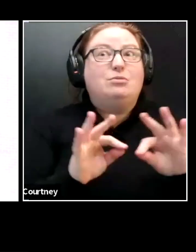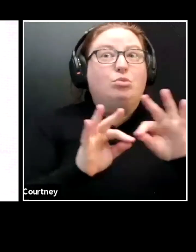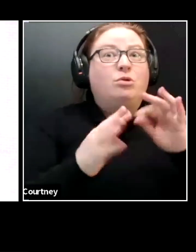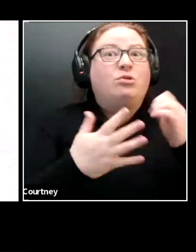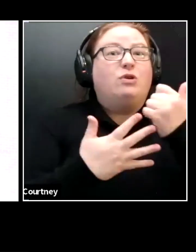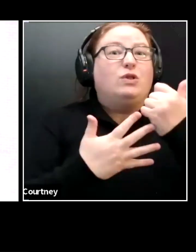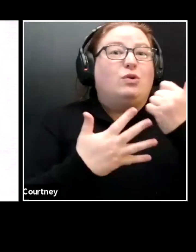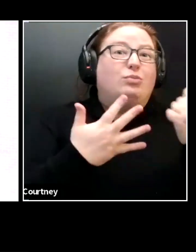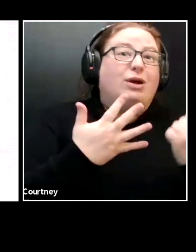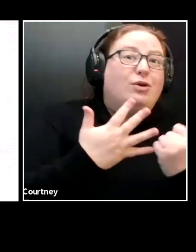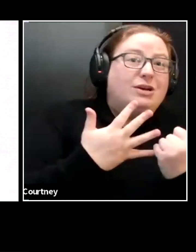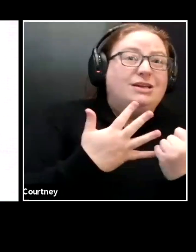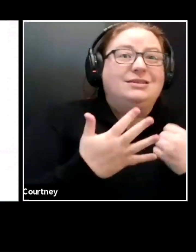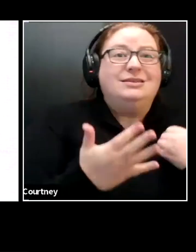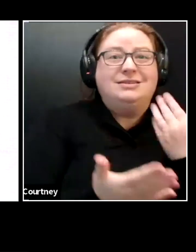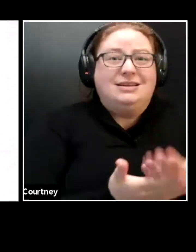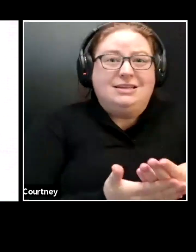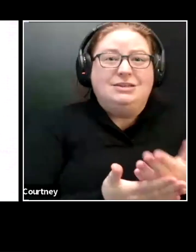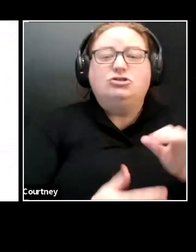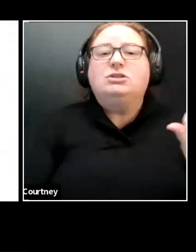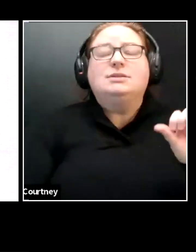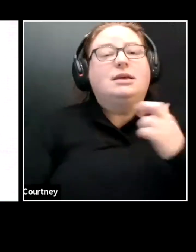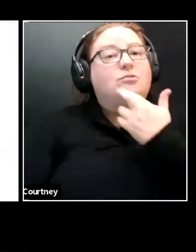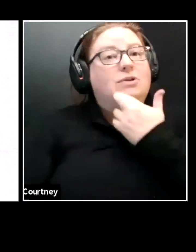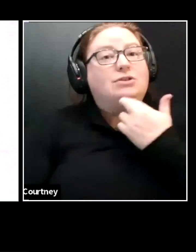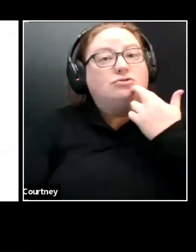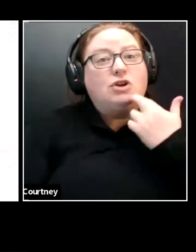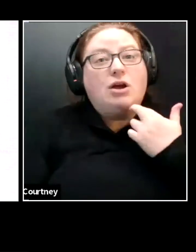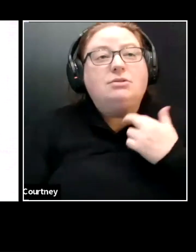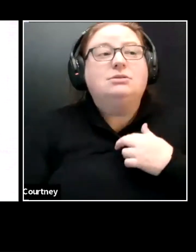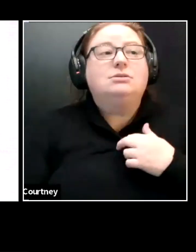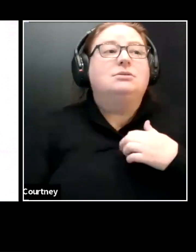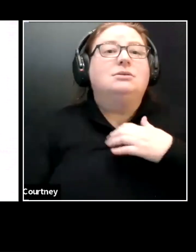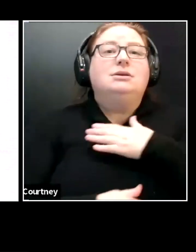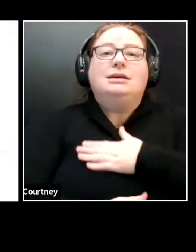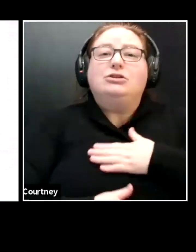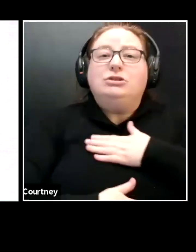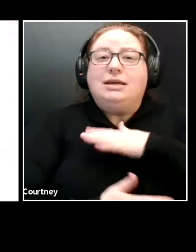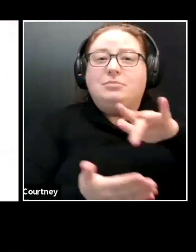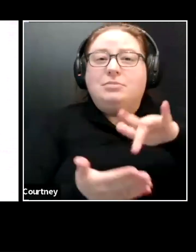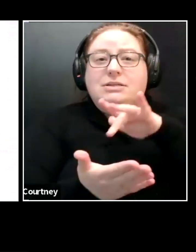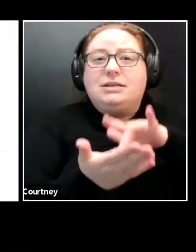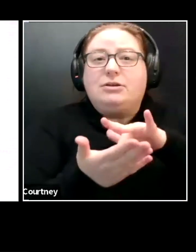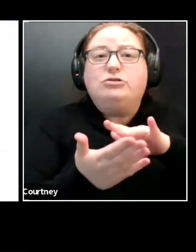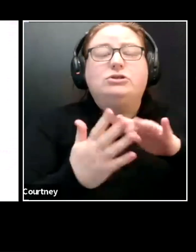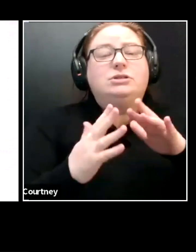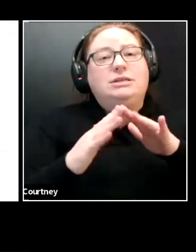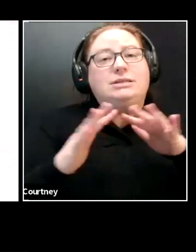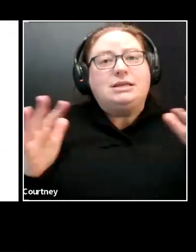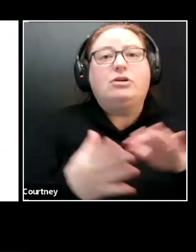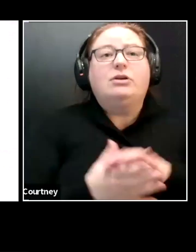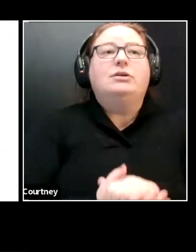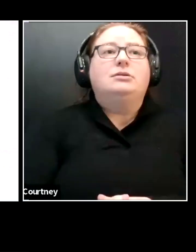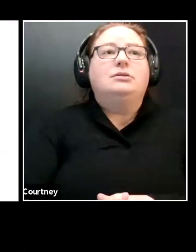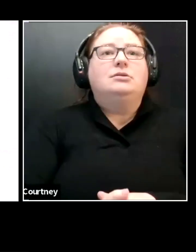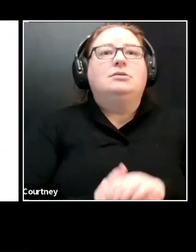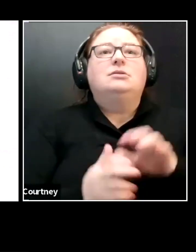destinations like restaurants um entertainment centers etc. uh we can utilize uh some unofficial